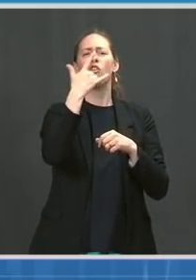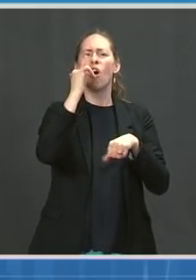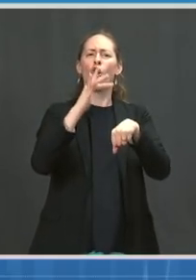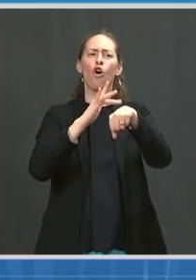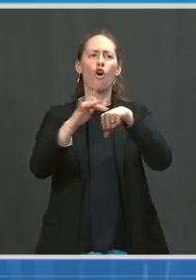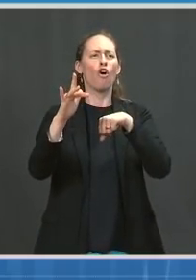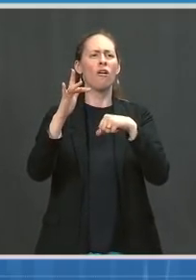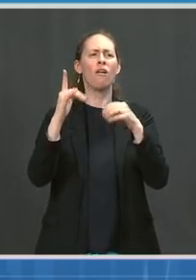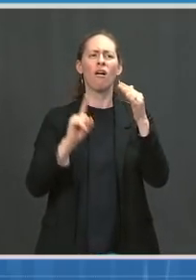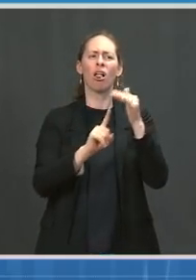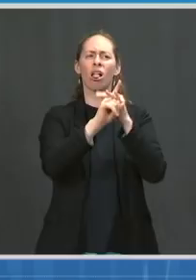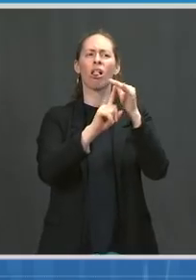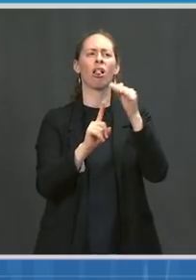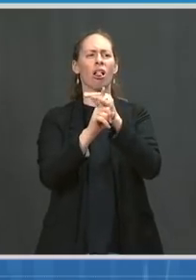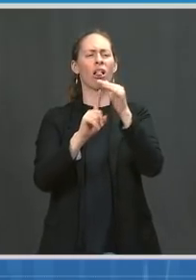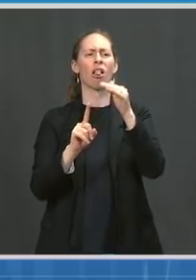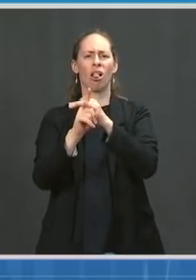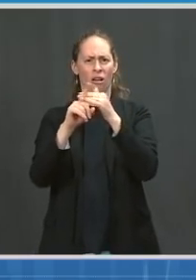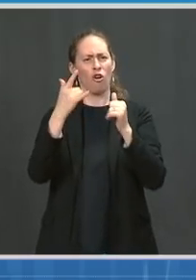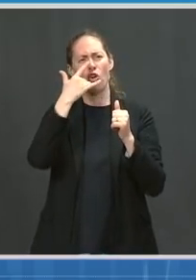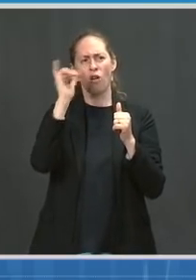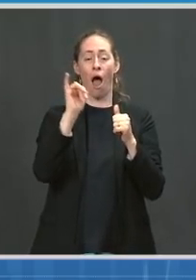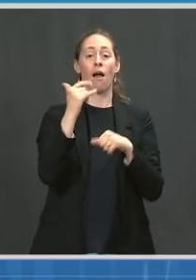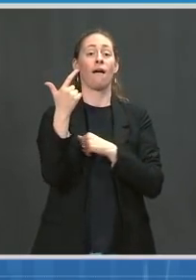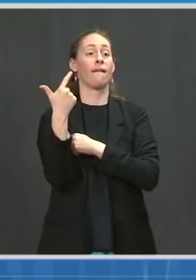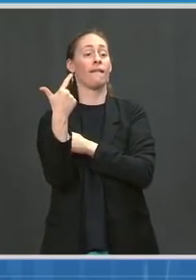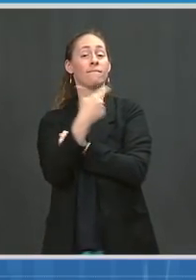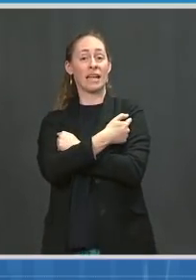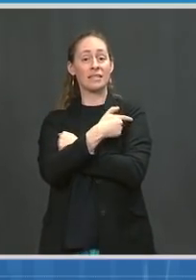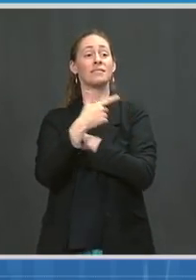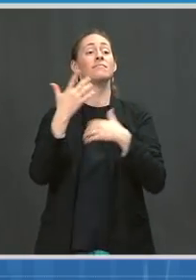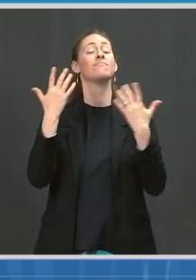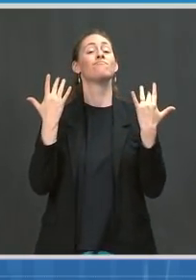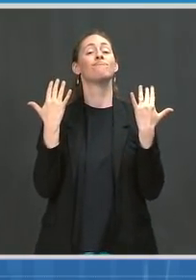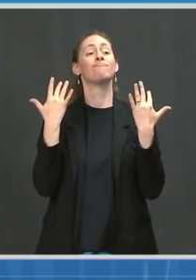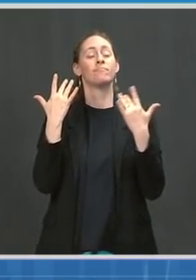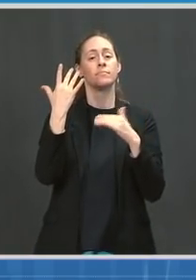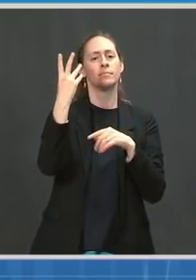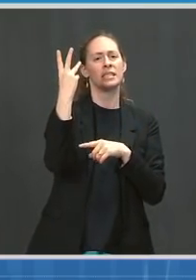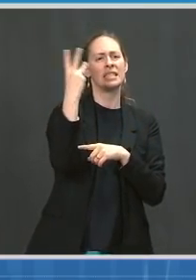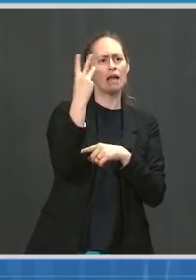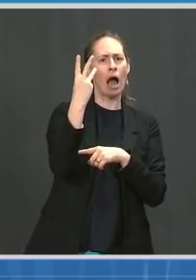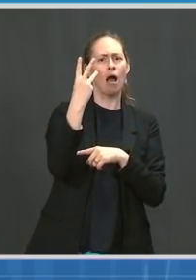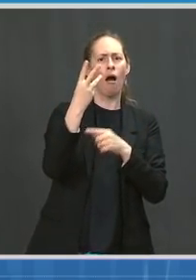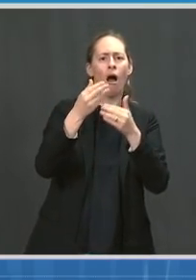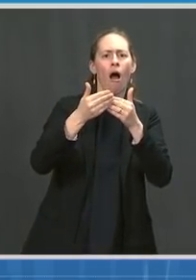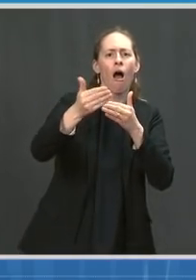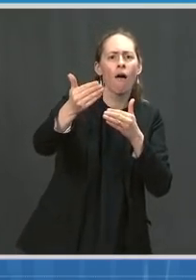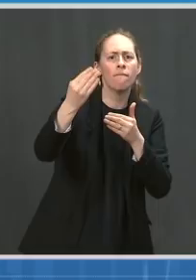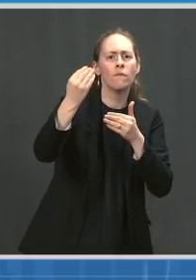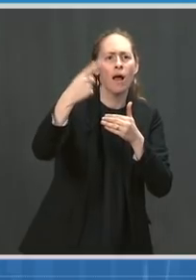after they were vaccinated with the Johnson & Johnson vaccine. These reports of cerebral venous sinus thrombosis